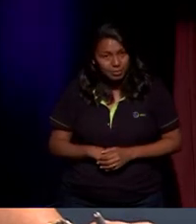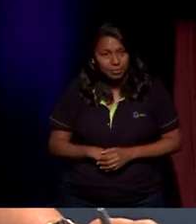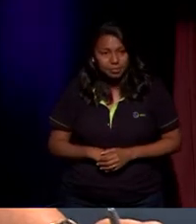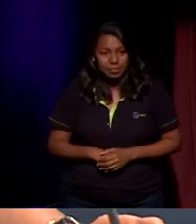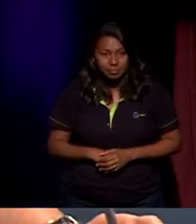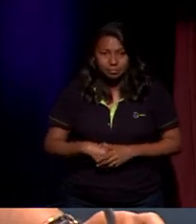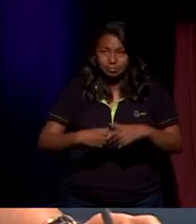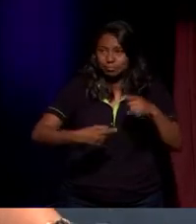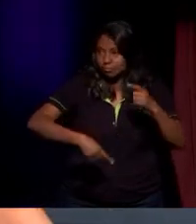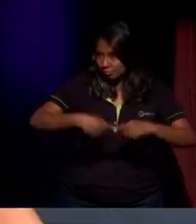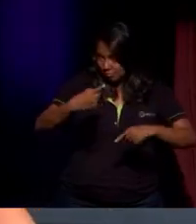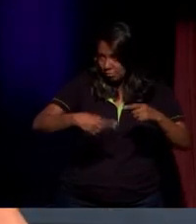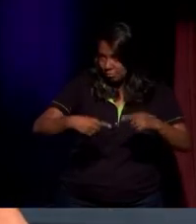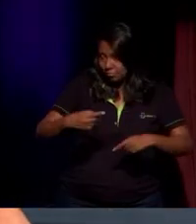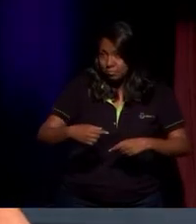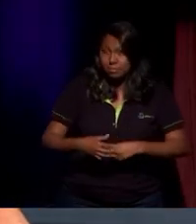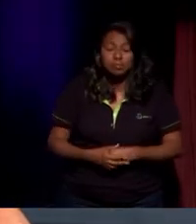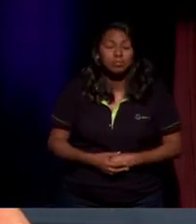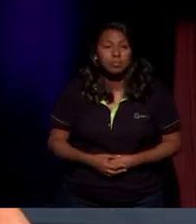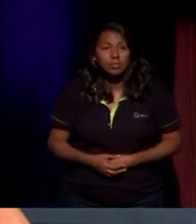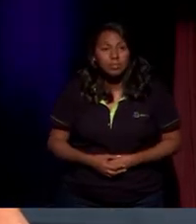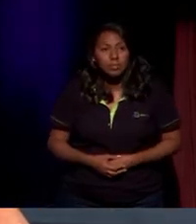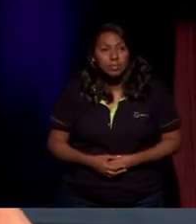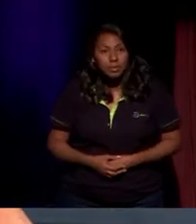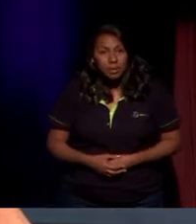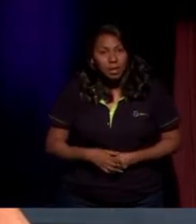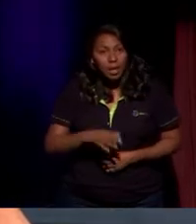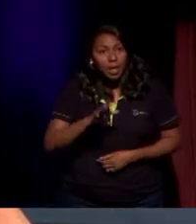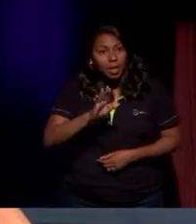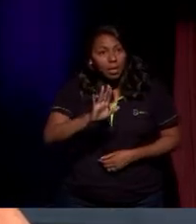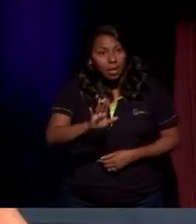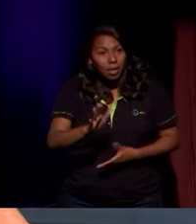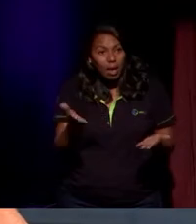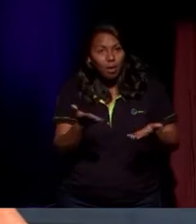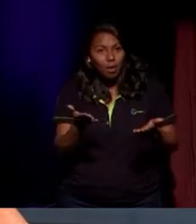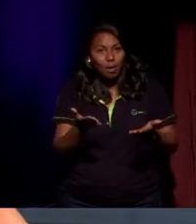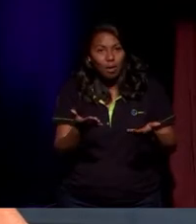Now, in practice, what happens, let's discuss,